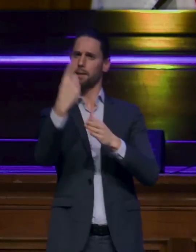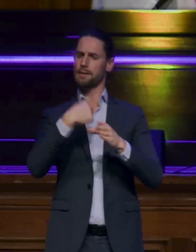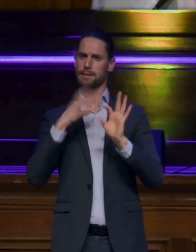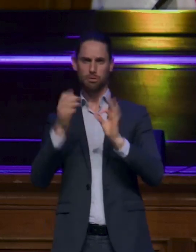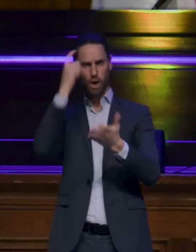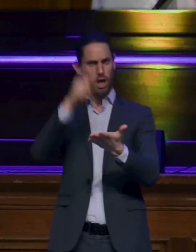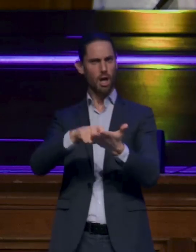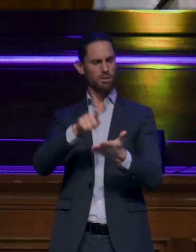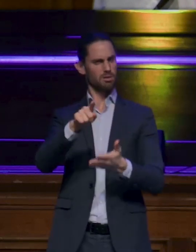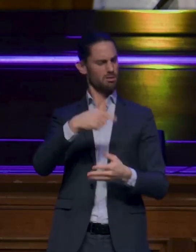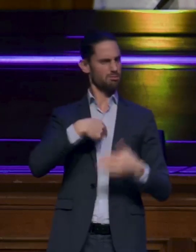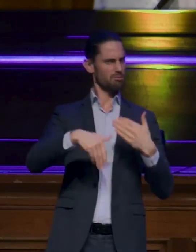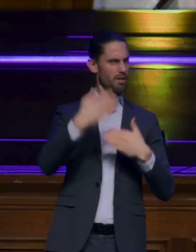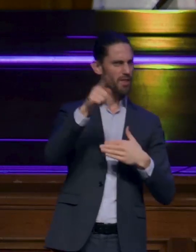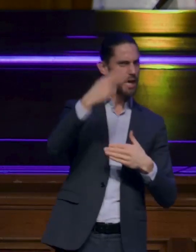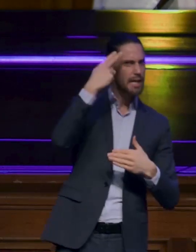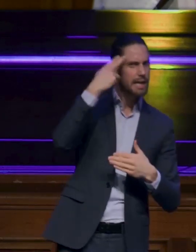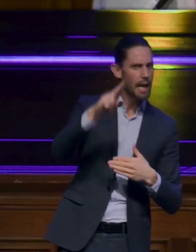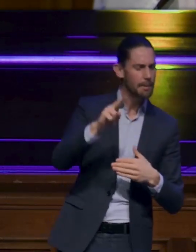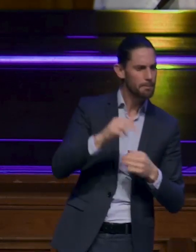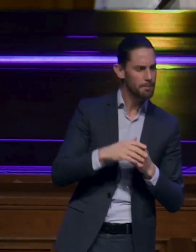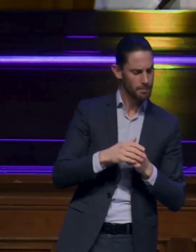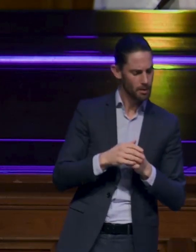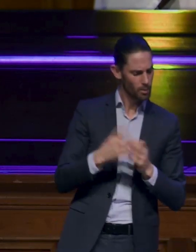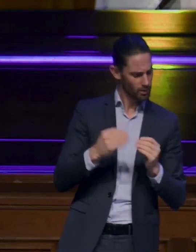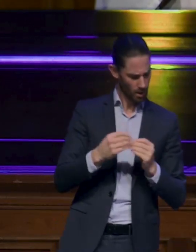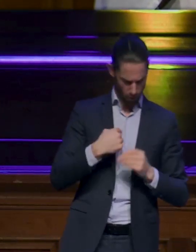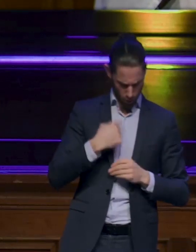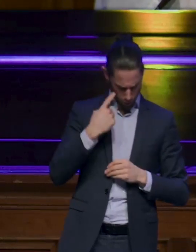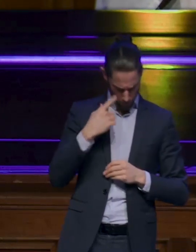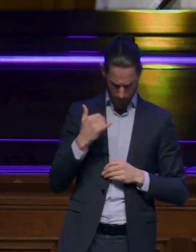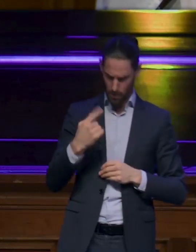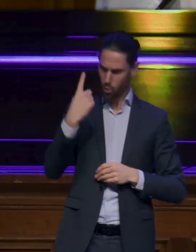animal just this little fleeting moment where I thought one day I'll be a name